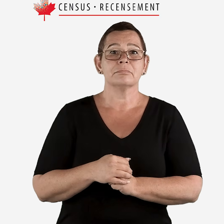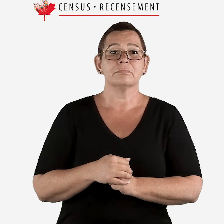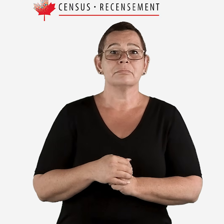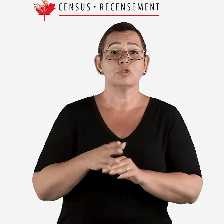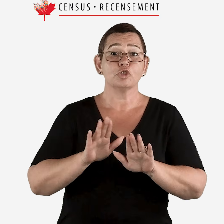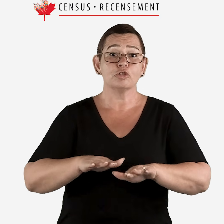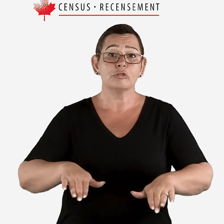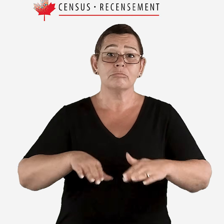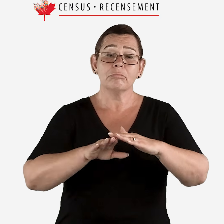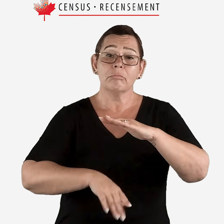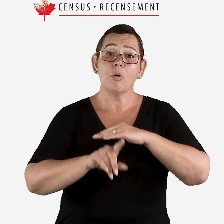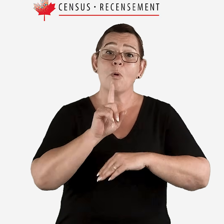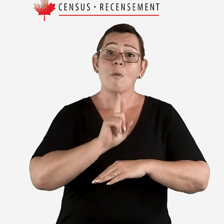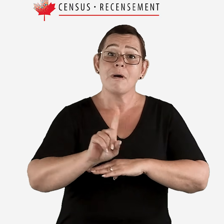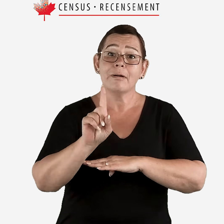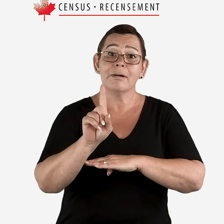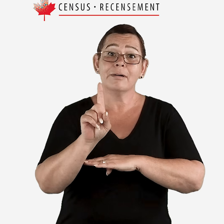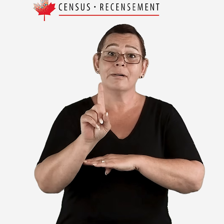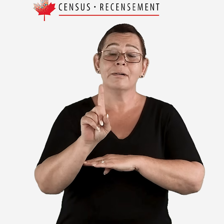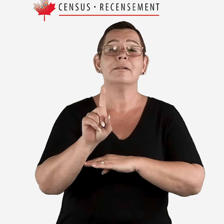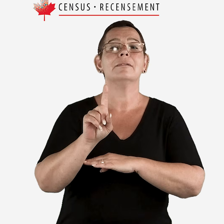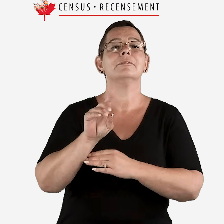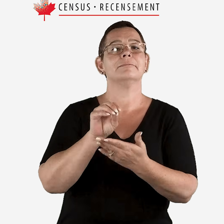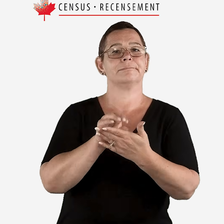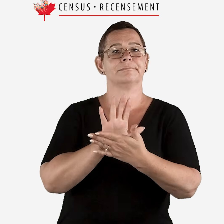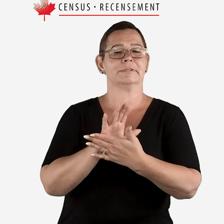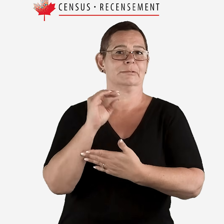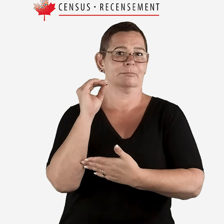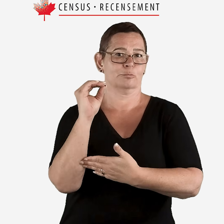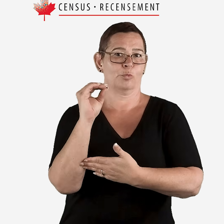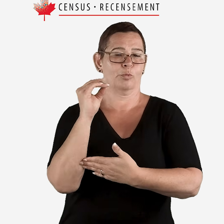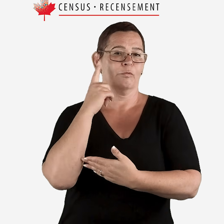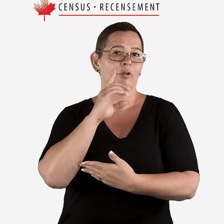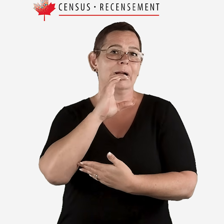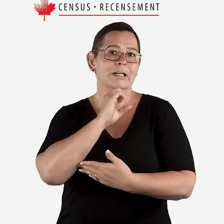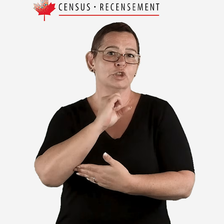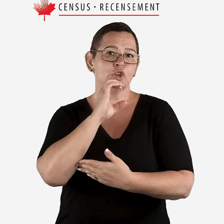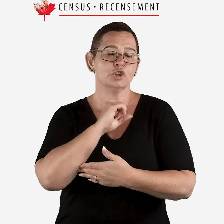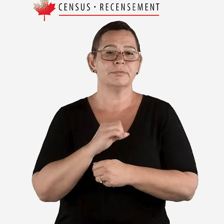For children less than 1 year old, enter 0 for age.